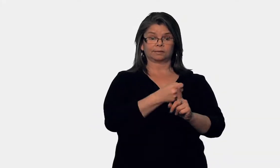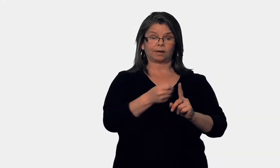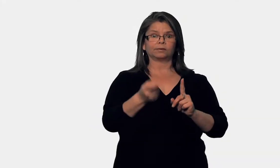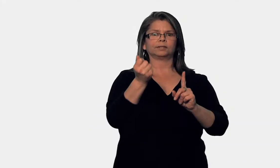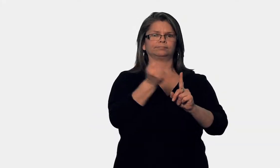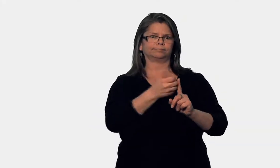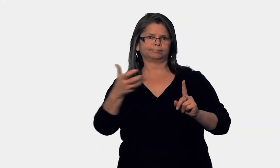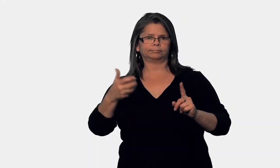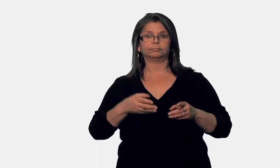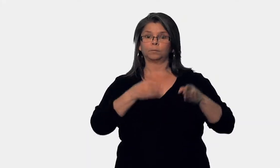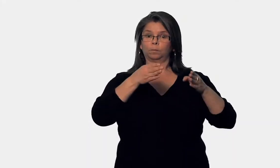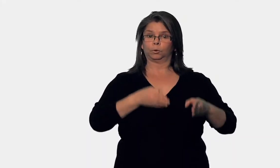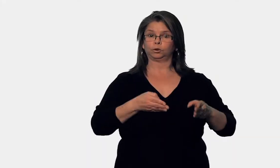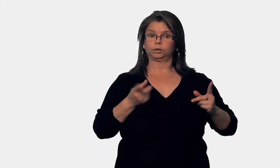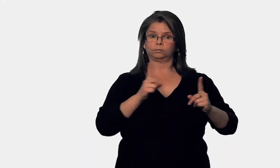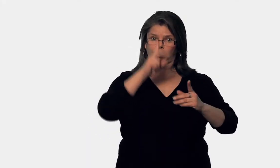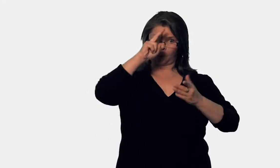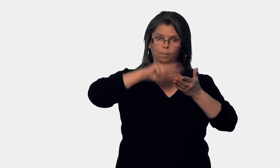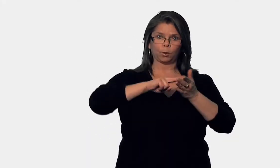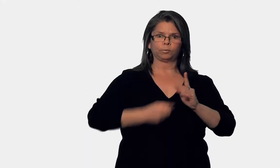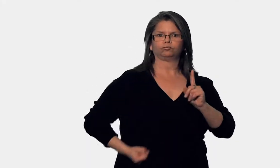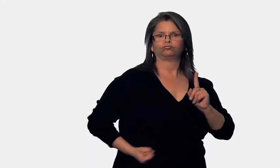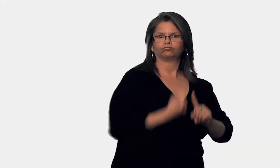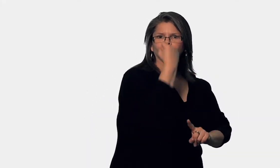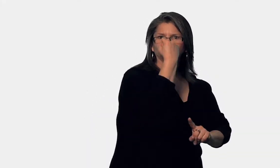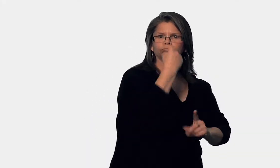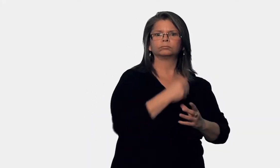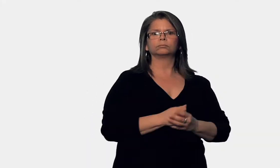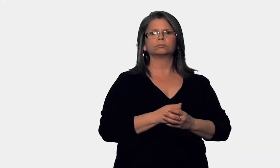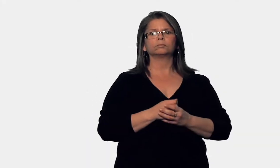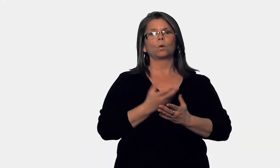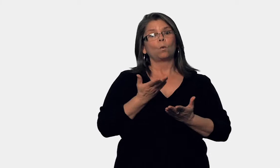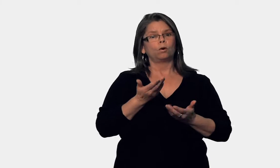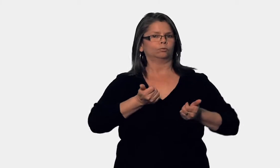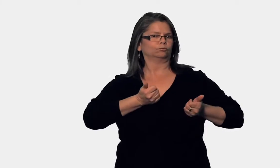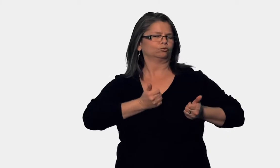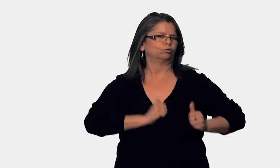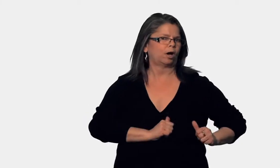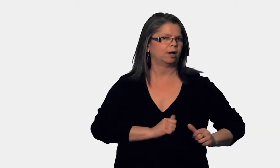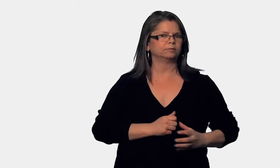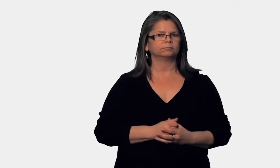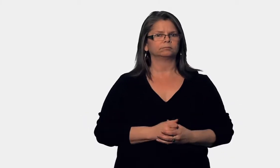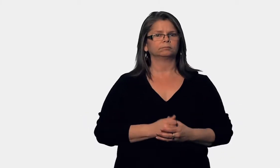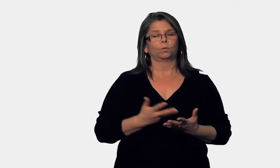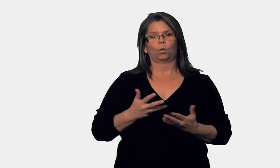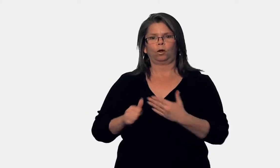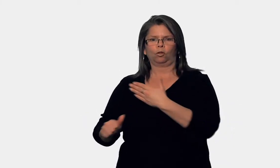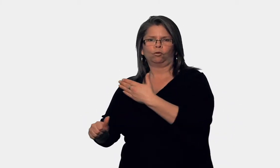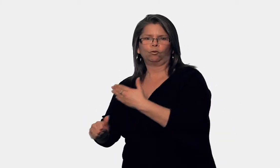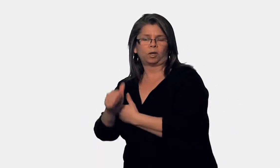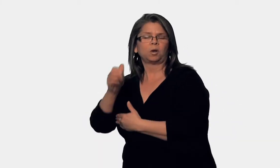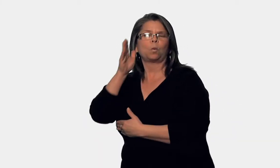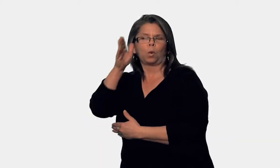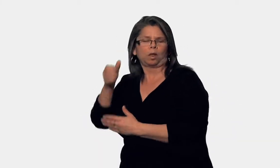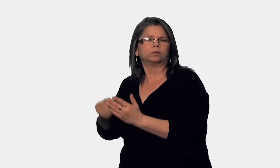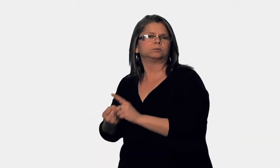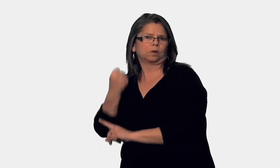Assault is when one person intentionally applies force to another person, or attempts or threatens to apply force to another person,